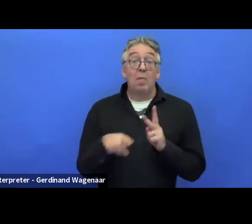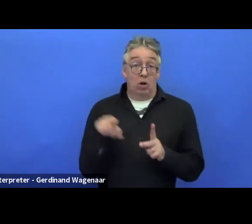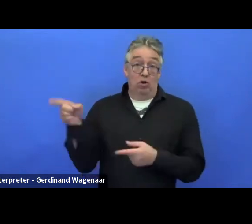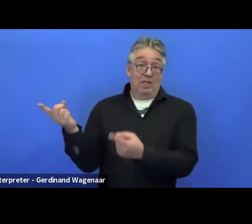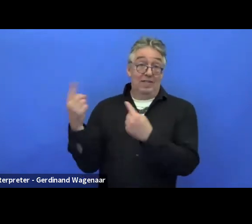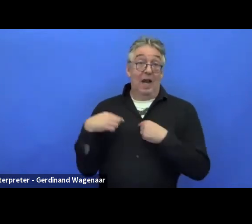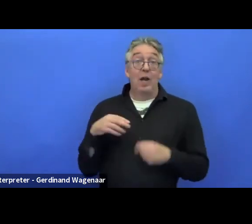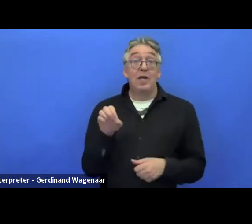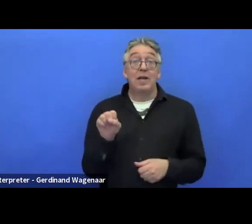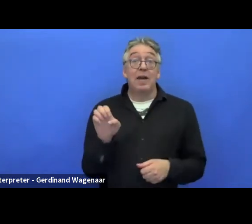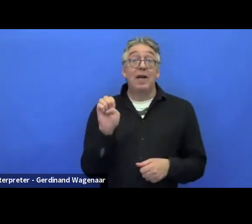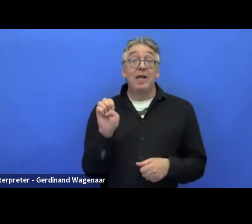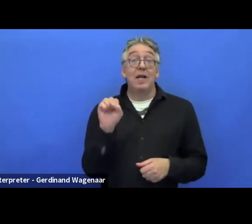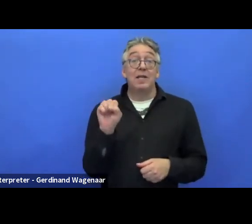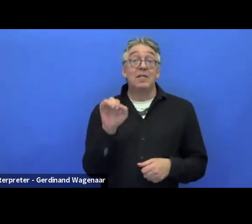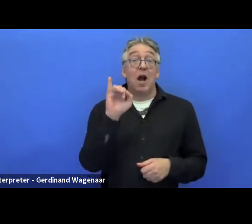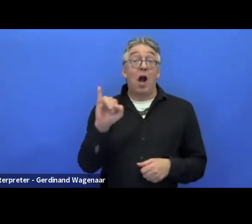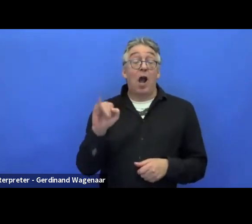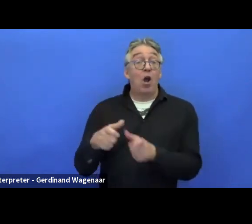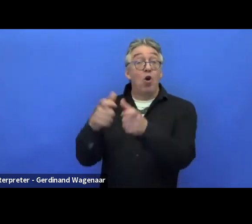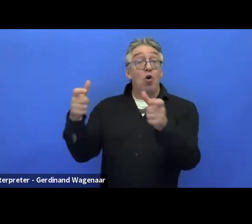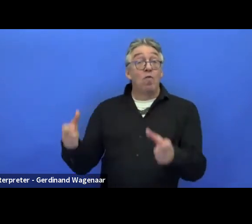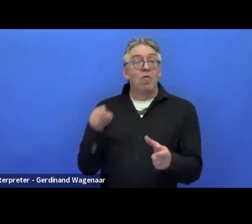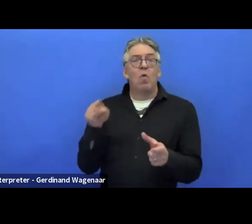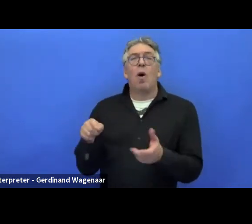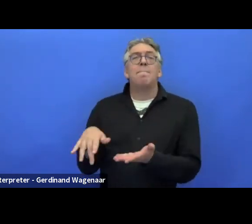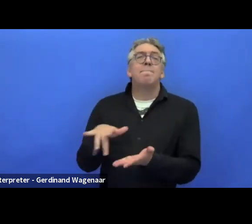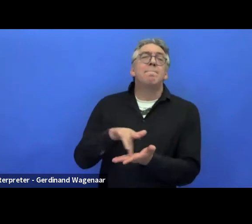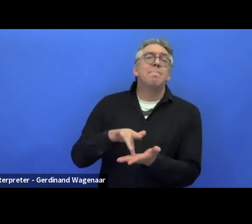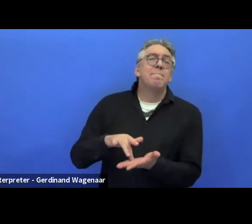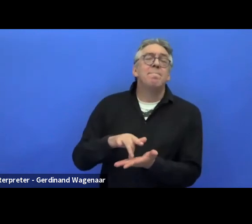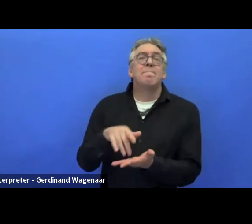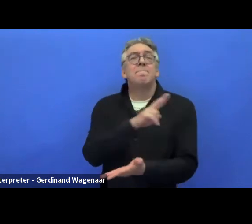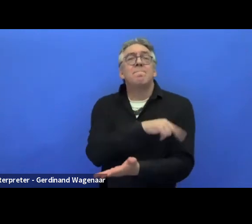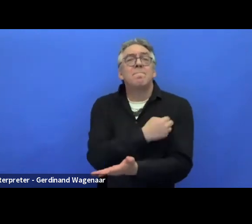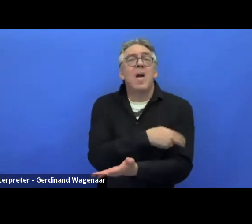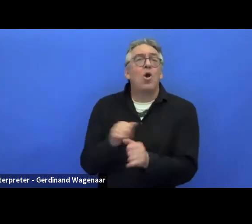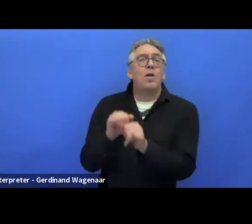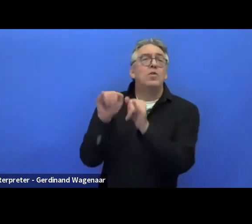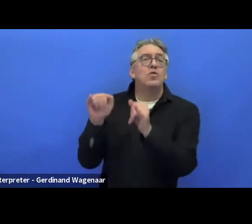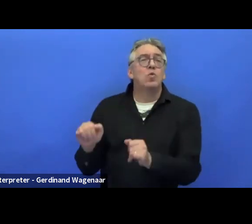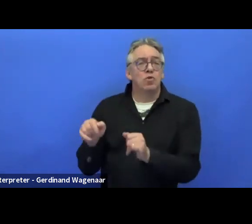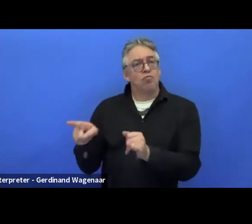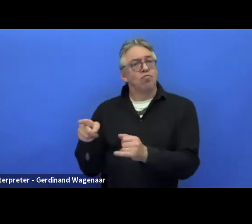for social or medical institutions which ensure independent living or are embedded in a transition process